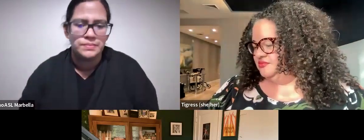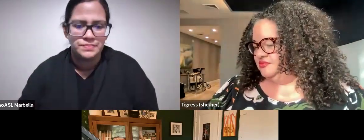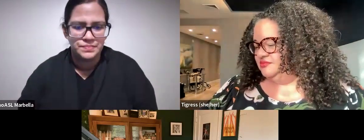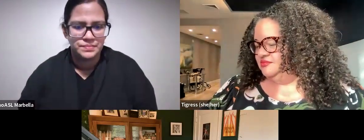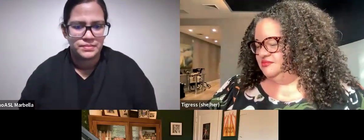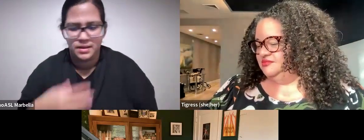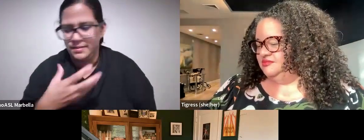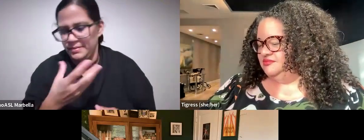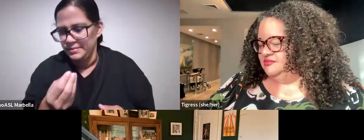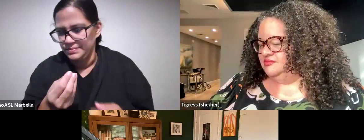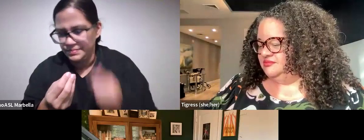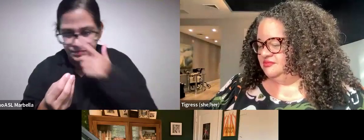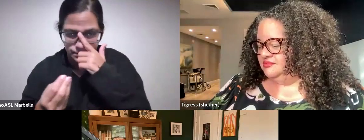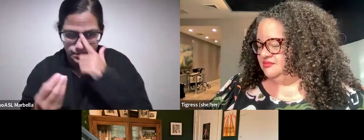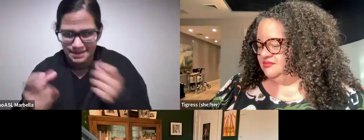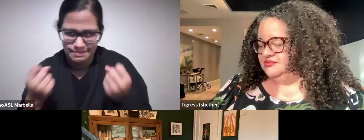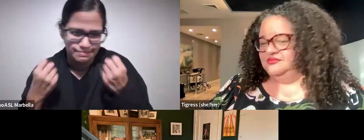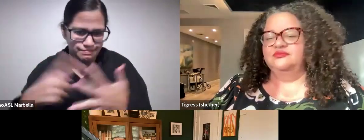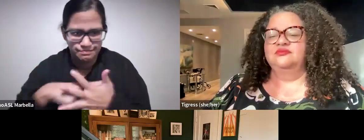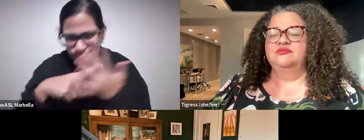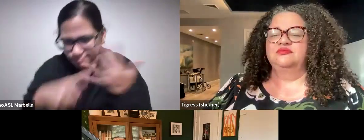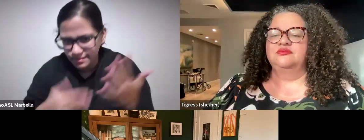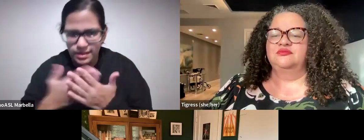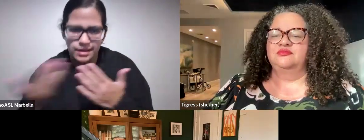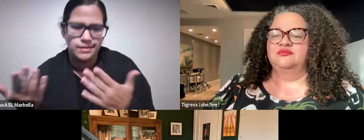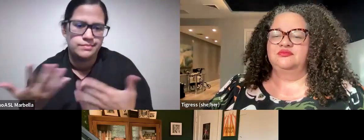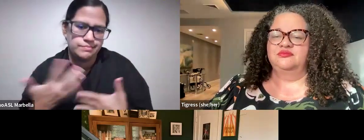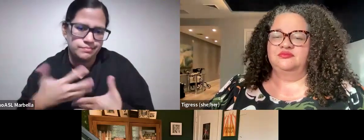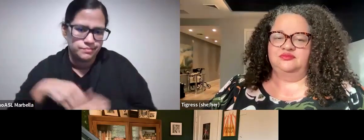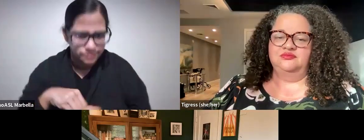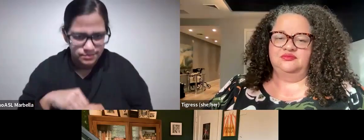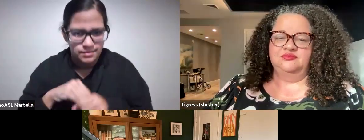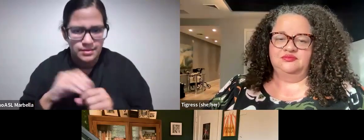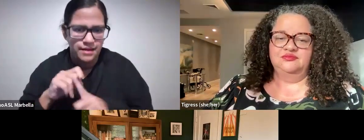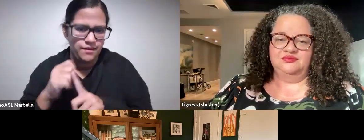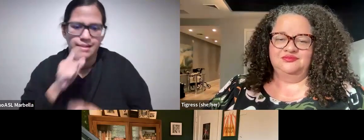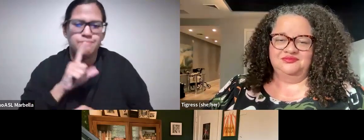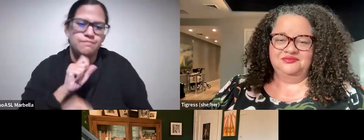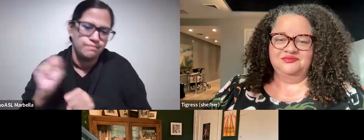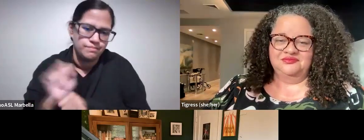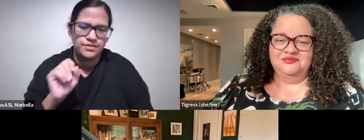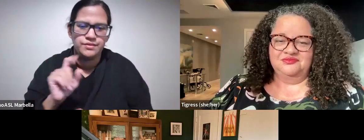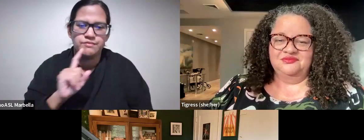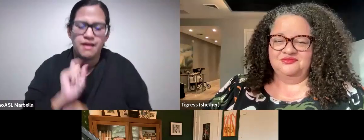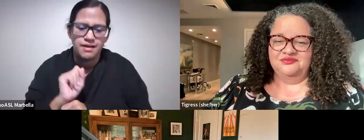things. The built environment is not a natural fact of the world around us. It is the consequence of human decisions.